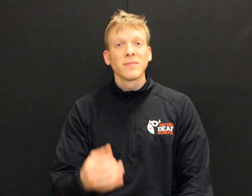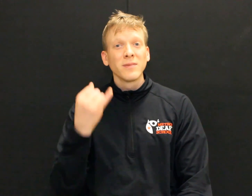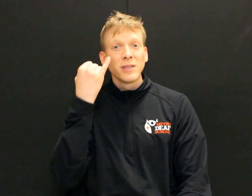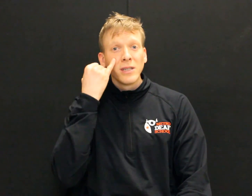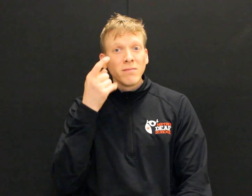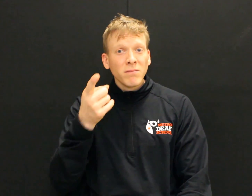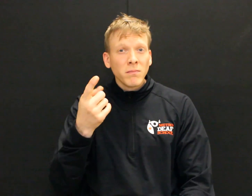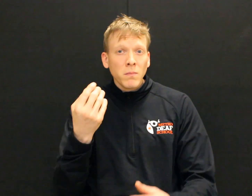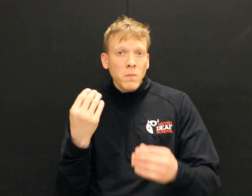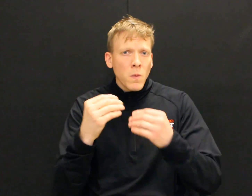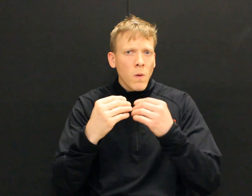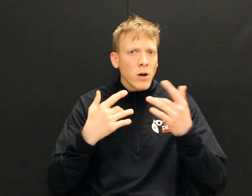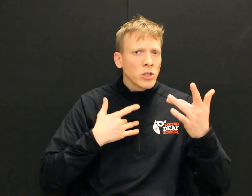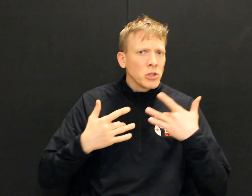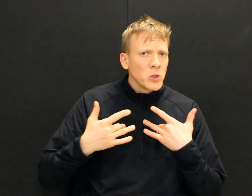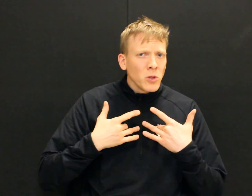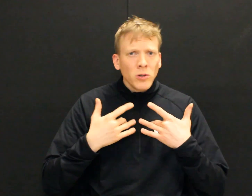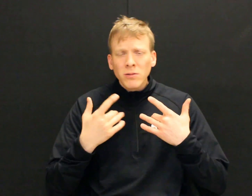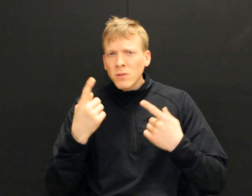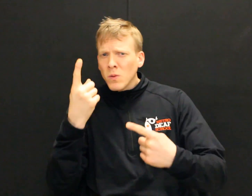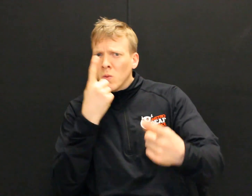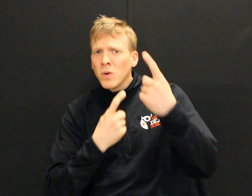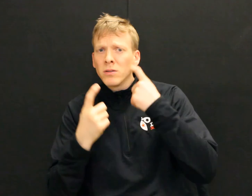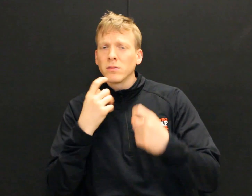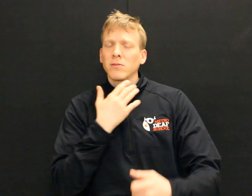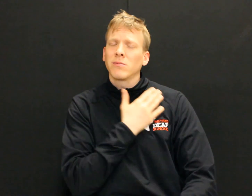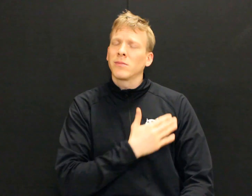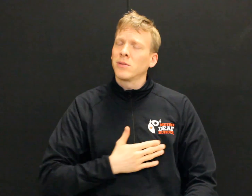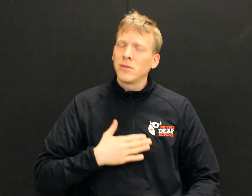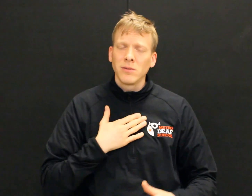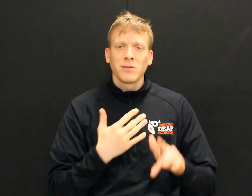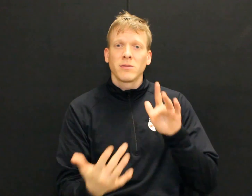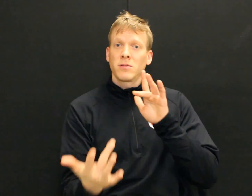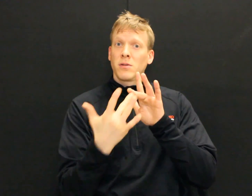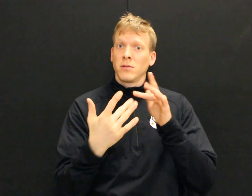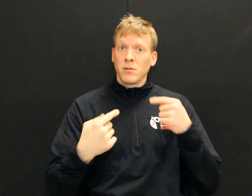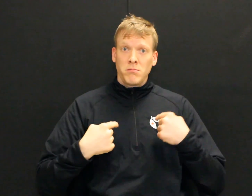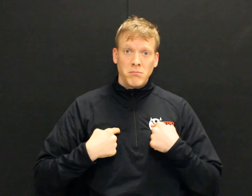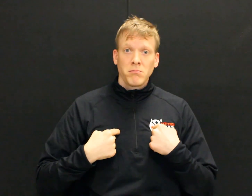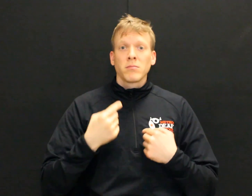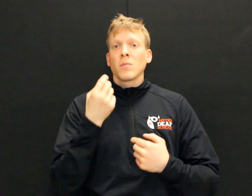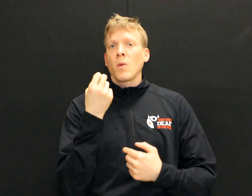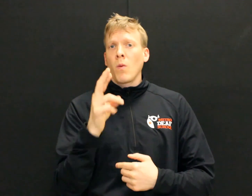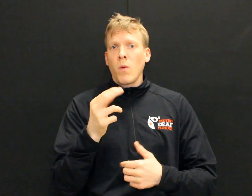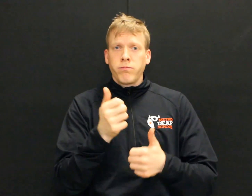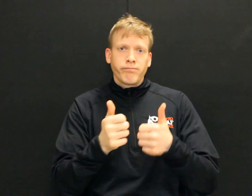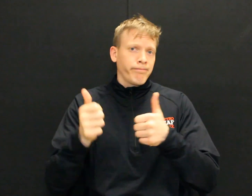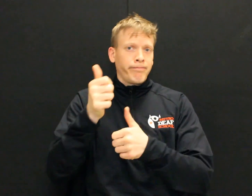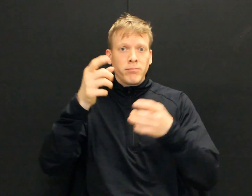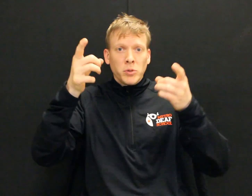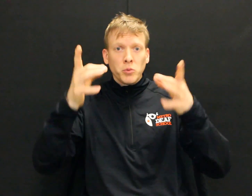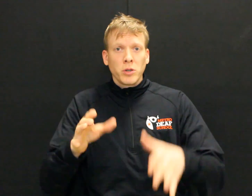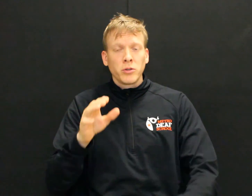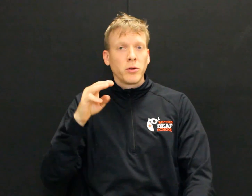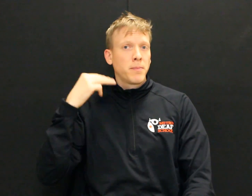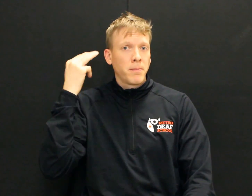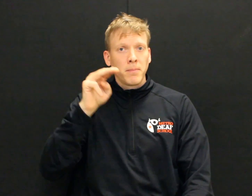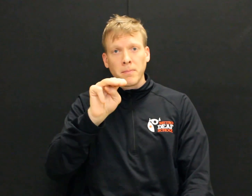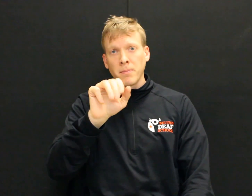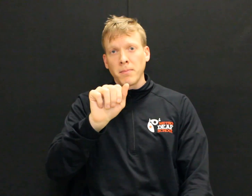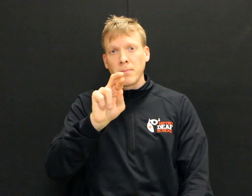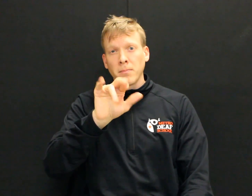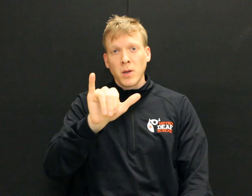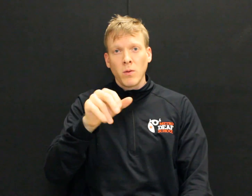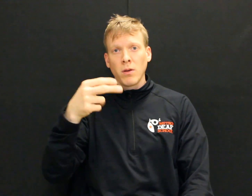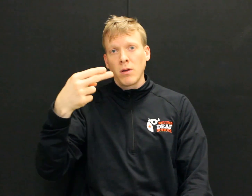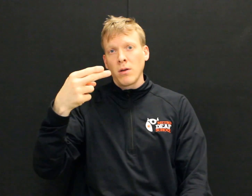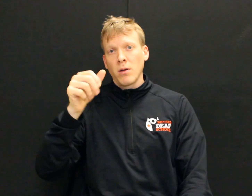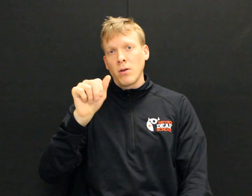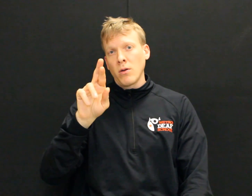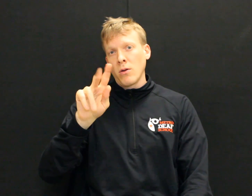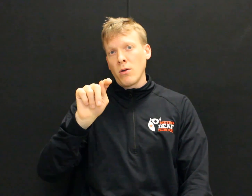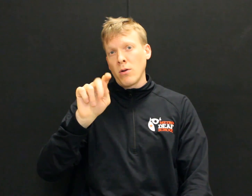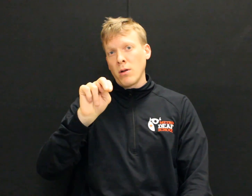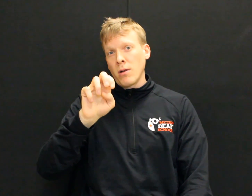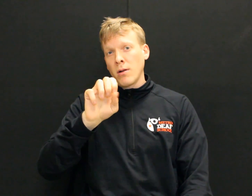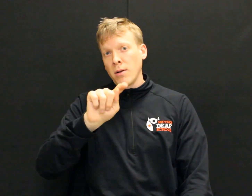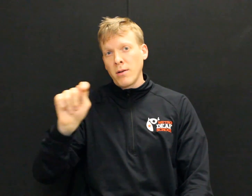If you have concerns or more questions, please contact myself or Executive Director Mary Hartnett.